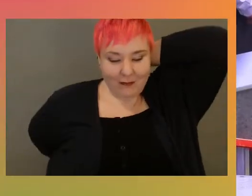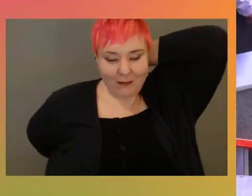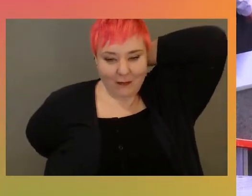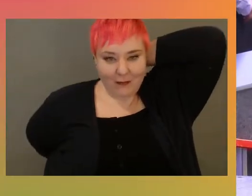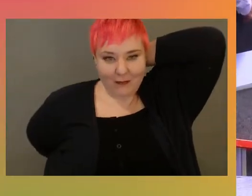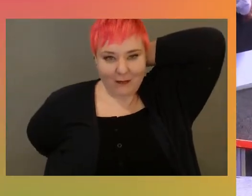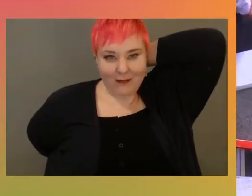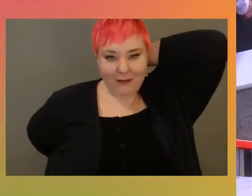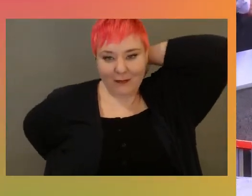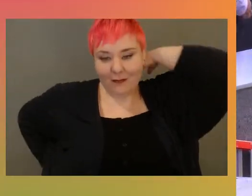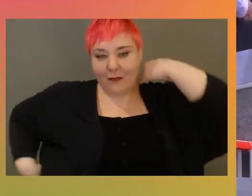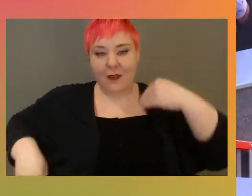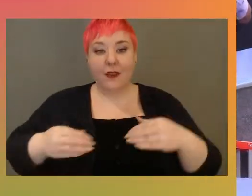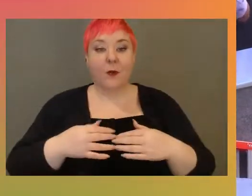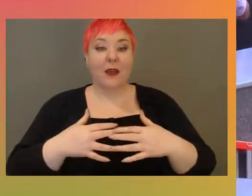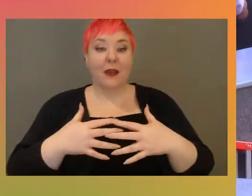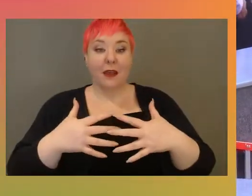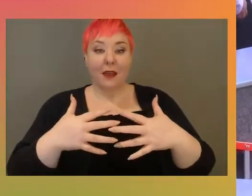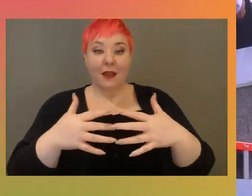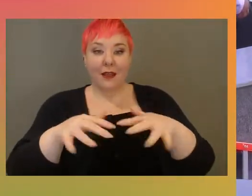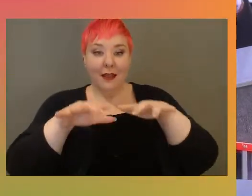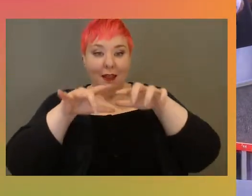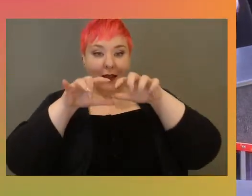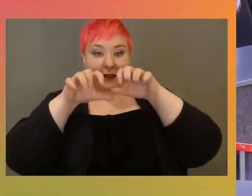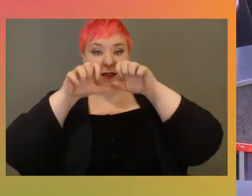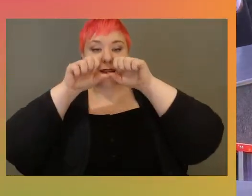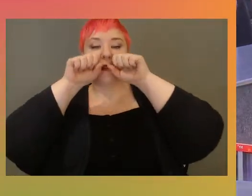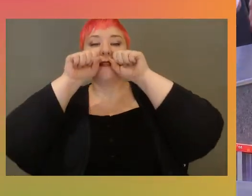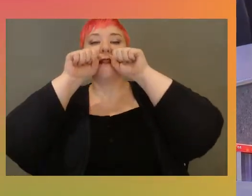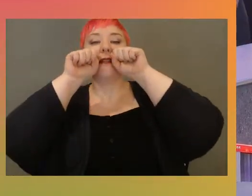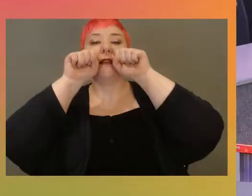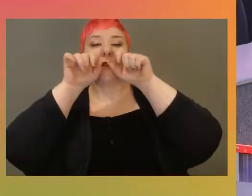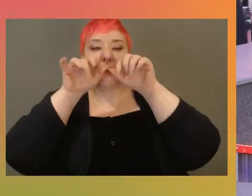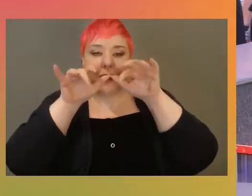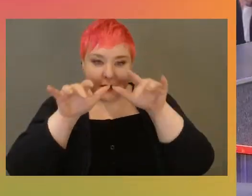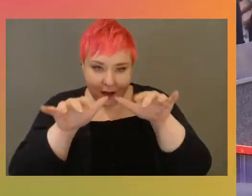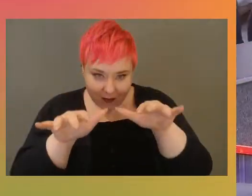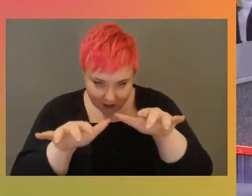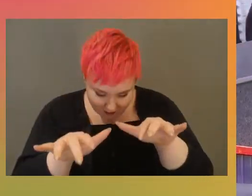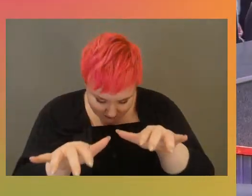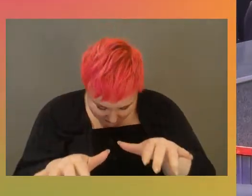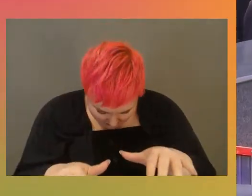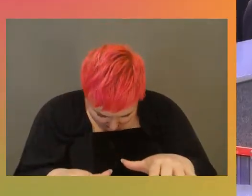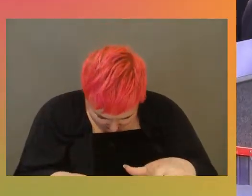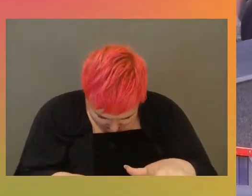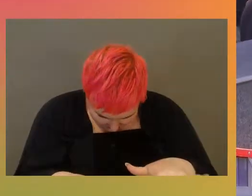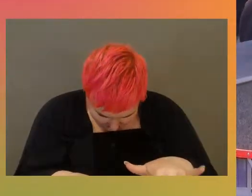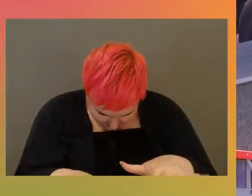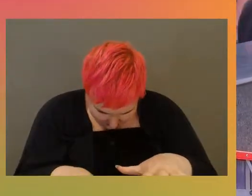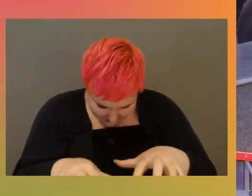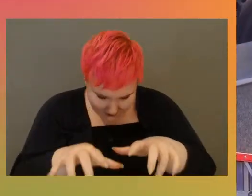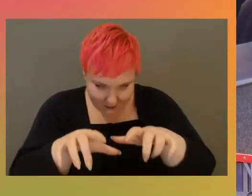ELBOW. TURN YOUR RIGHT UP, PALM FACES BACK, BEND THE ELBOW.